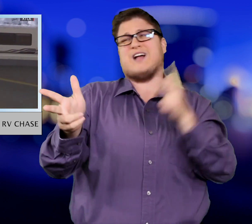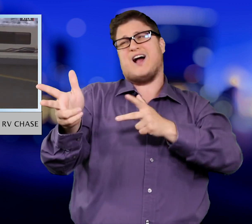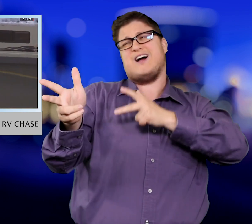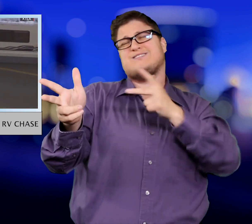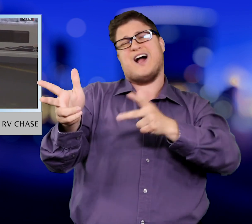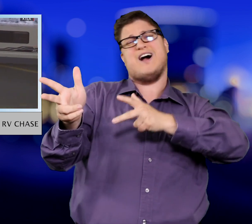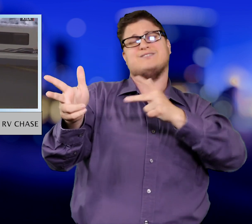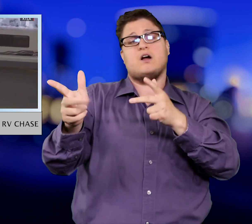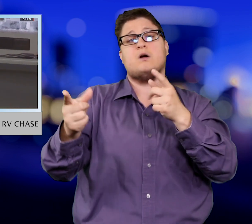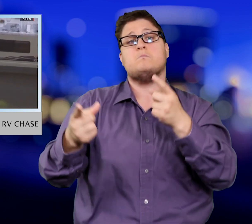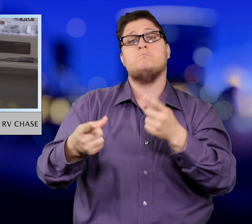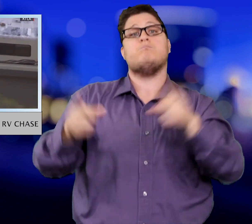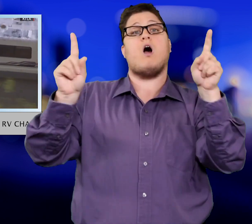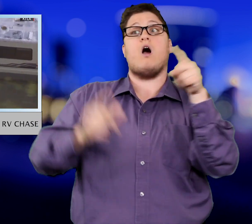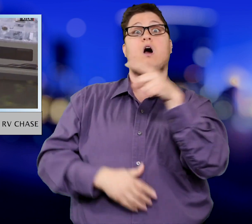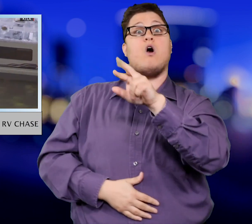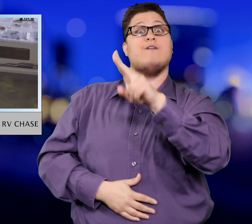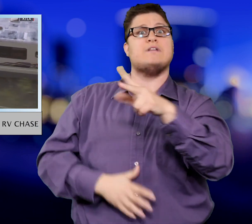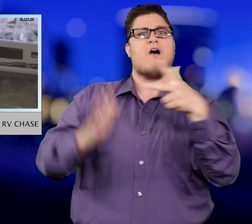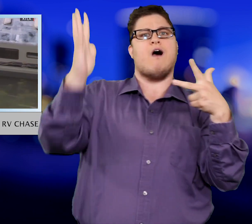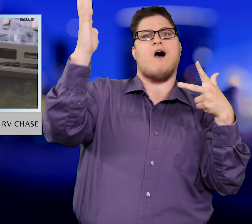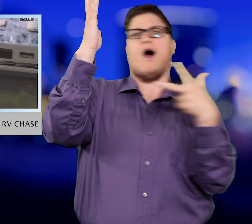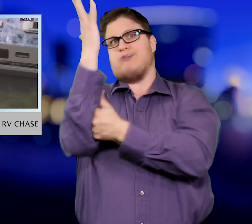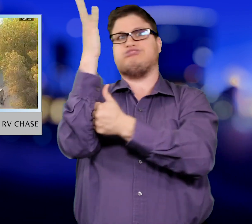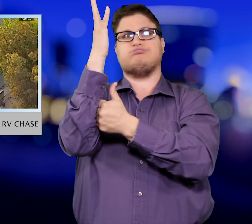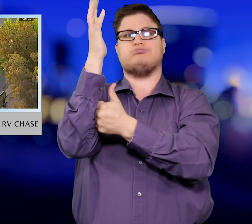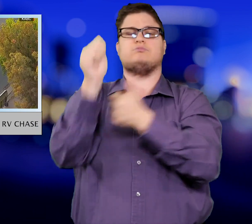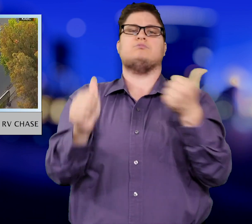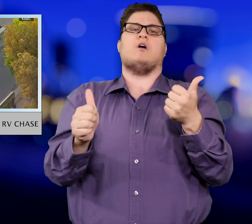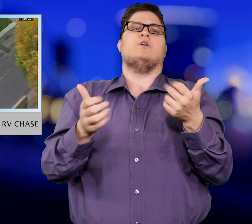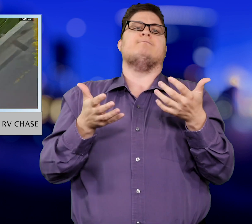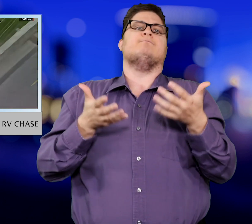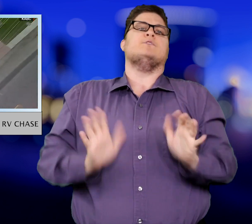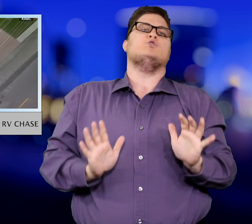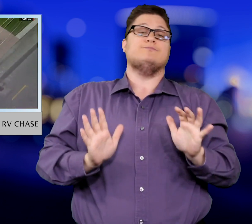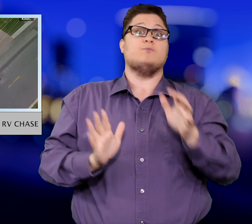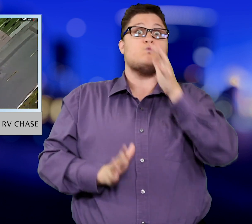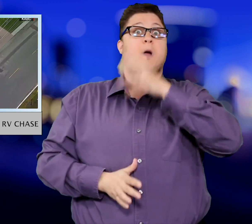The chase finally ended when the RV smashed into a tree.